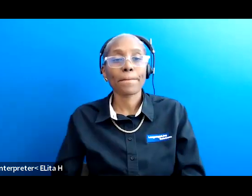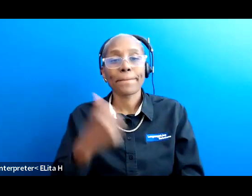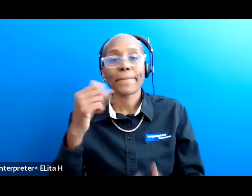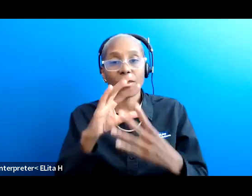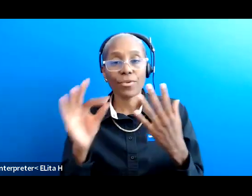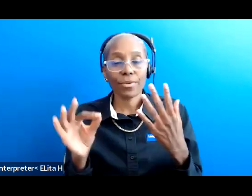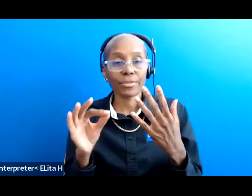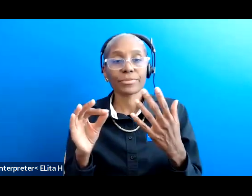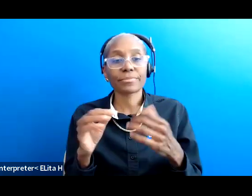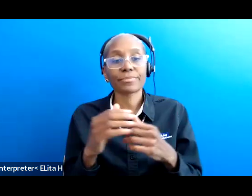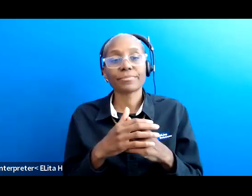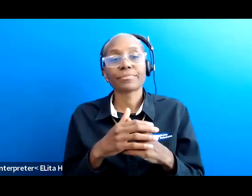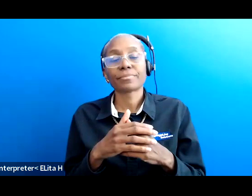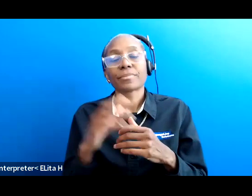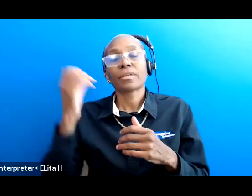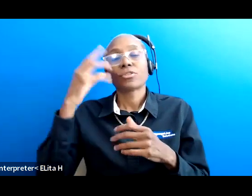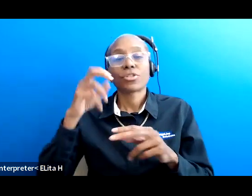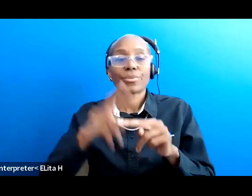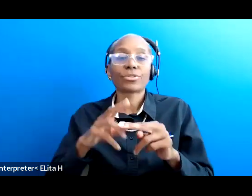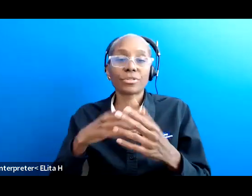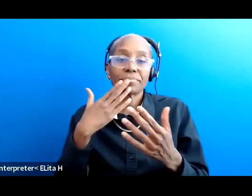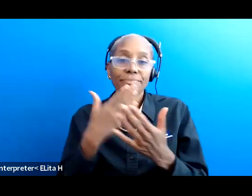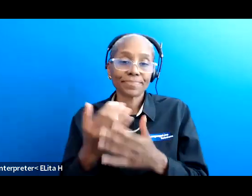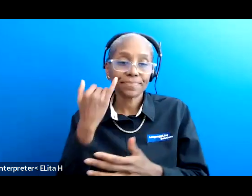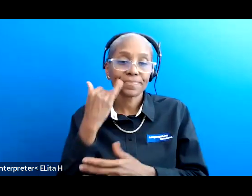But getting that shower chair was a very good move because if you do